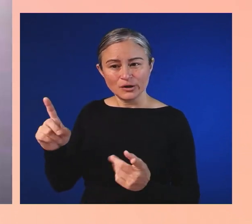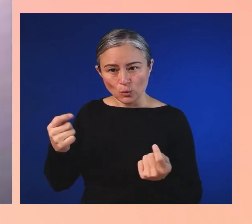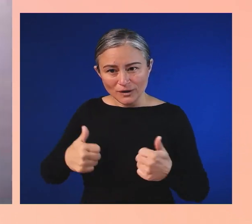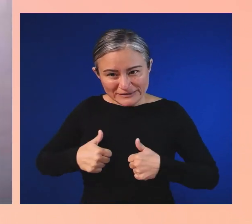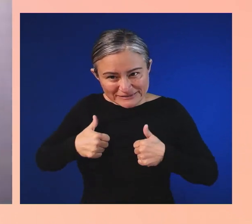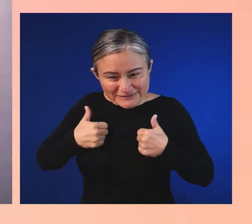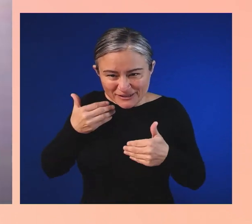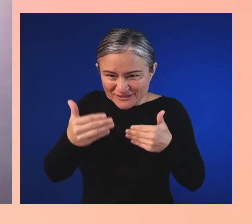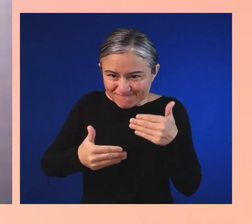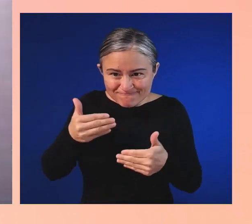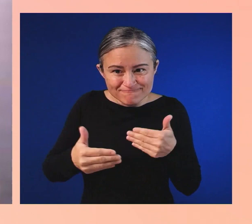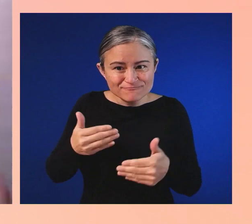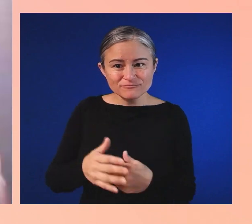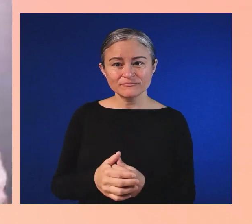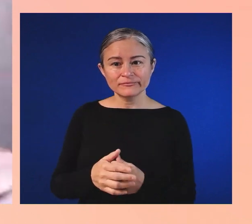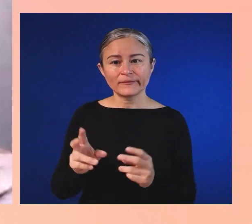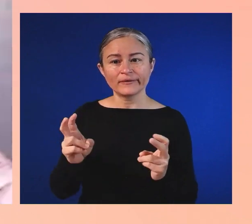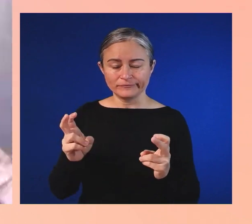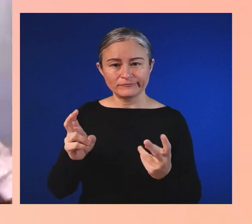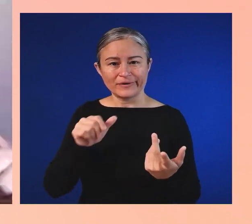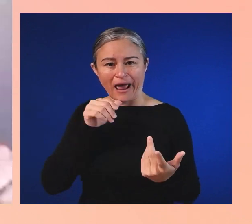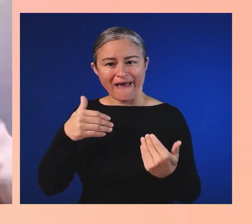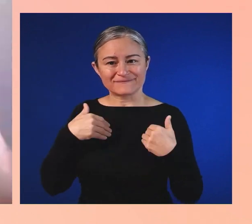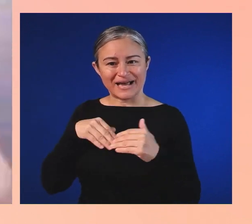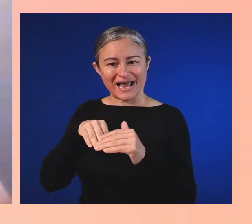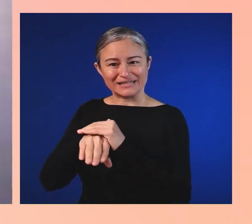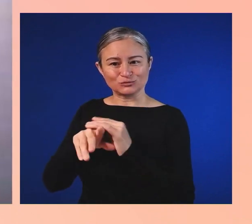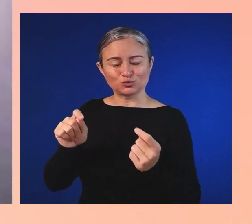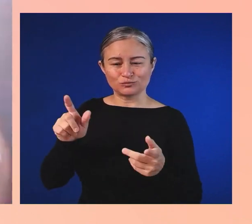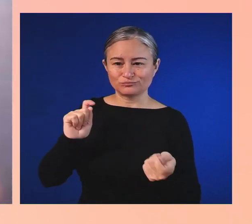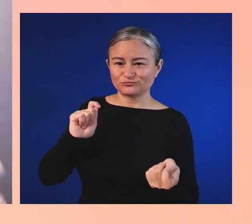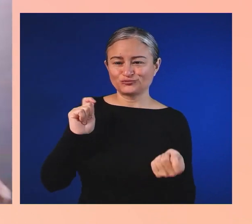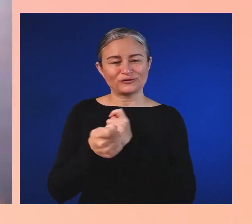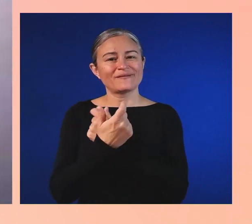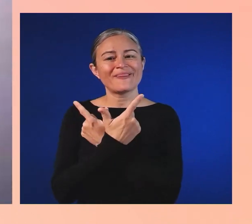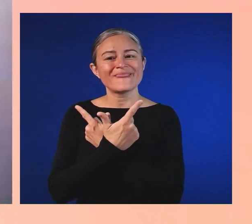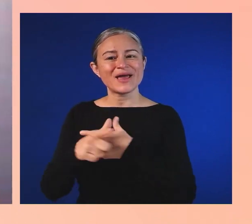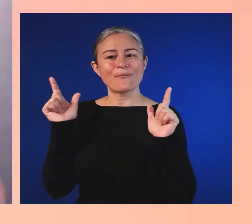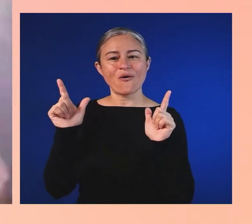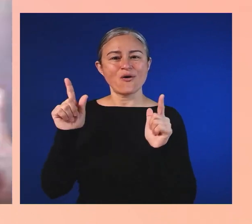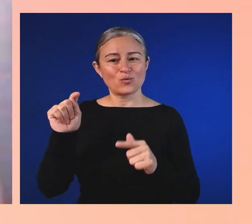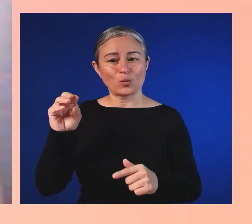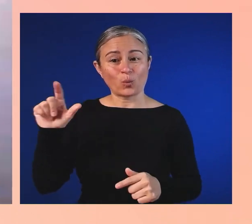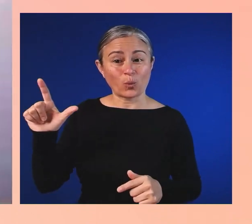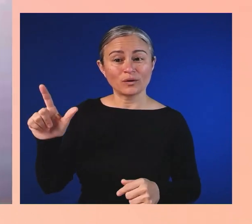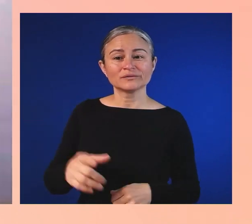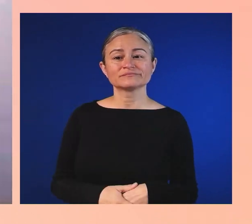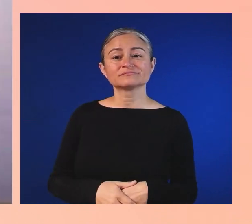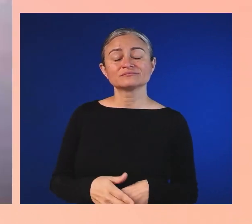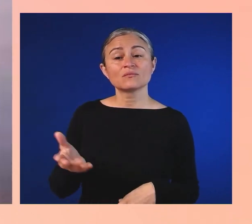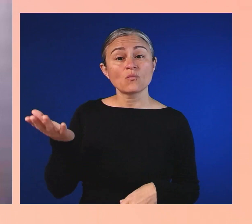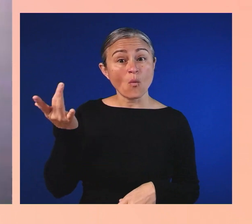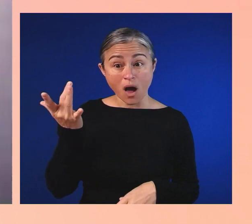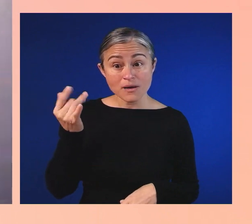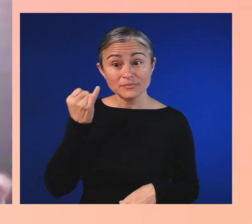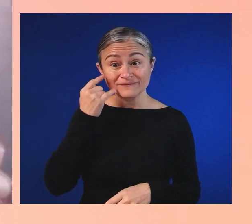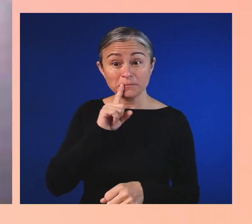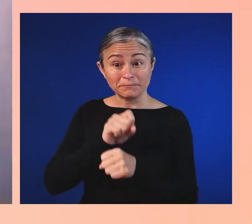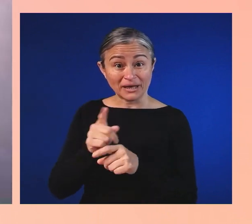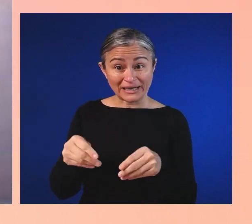because if you give them, and it is just like any disabled person, if you give them access, believe me,